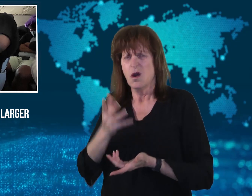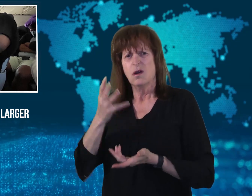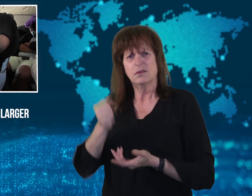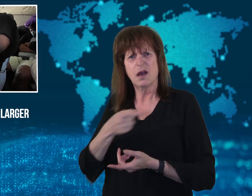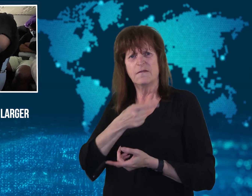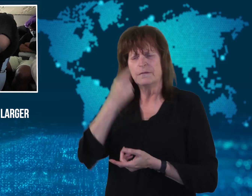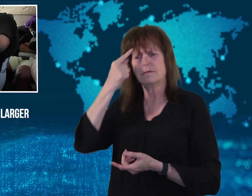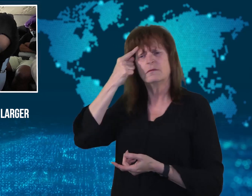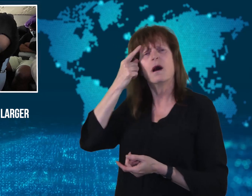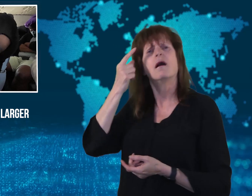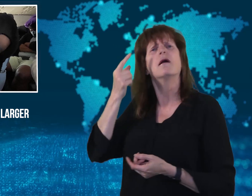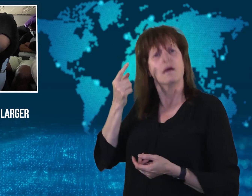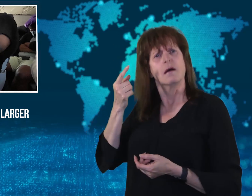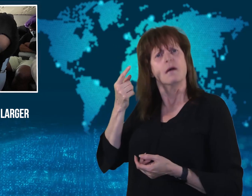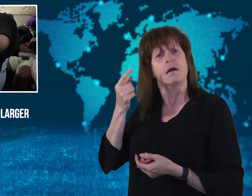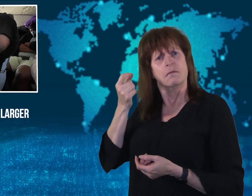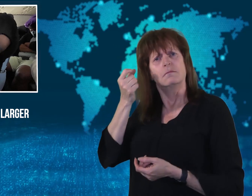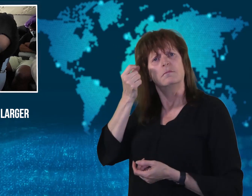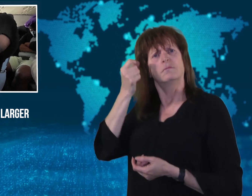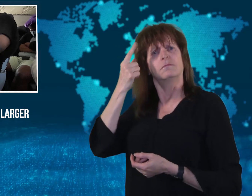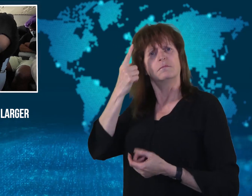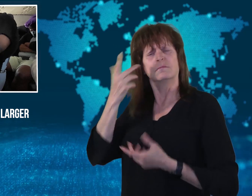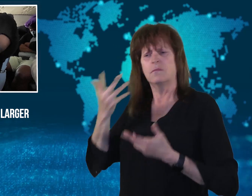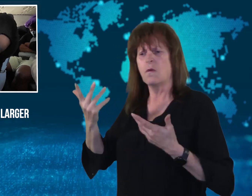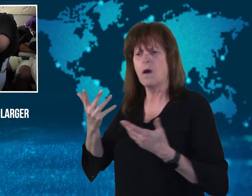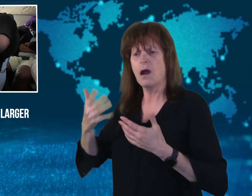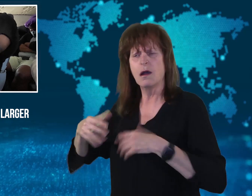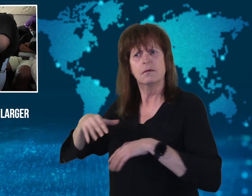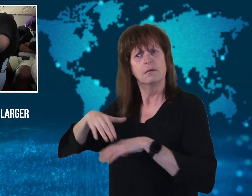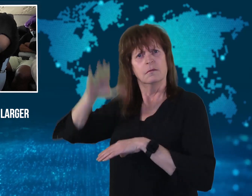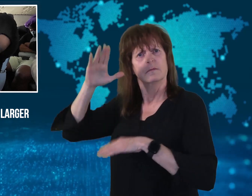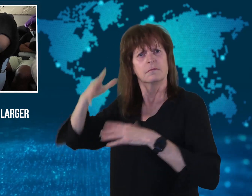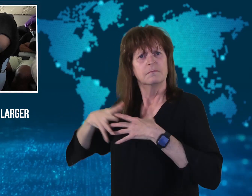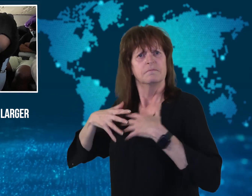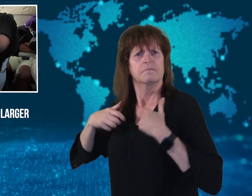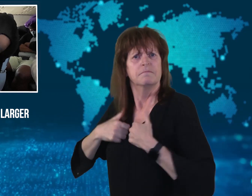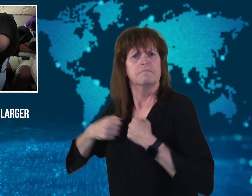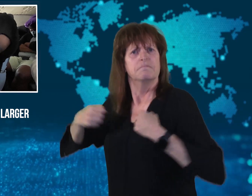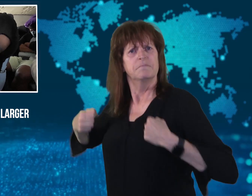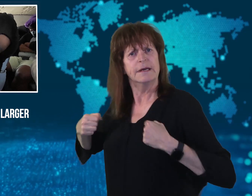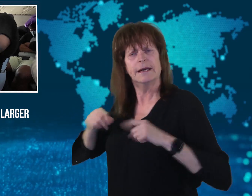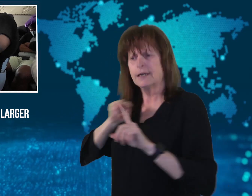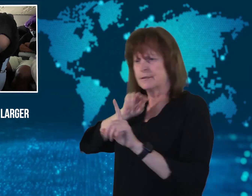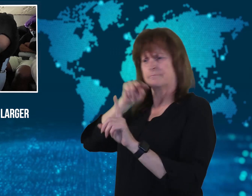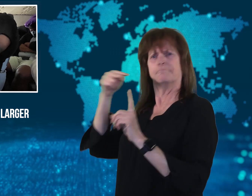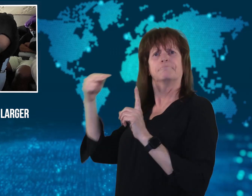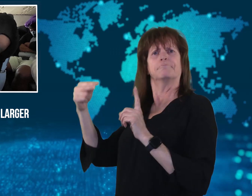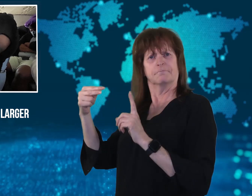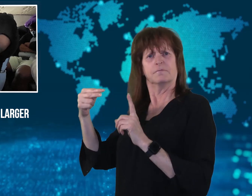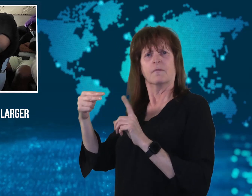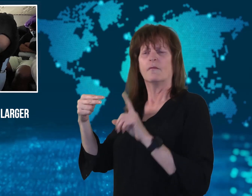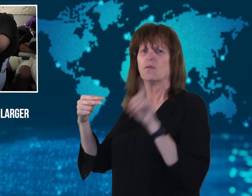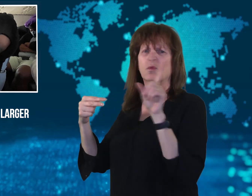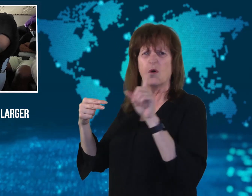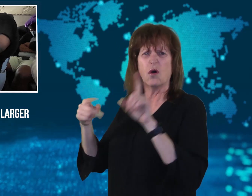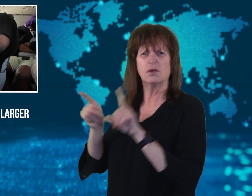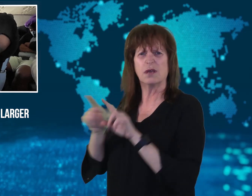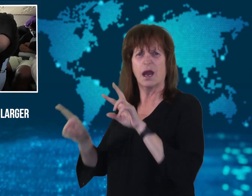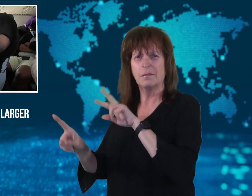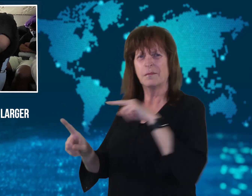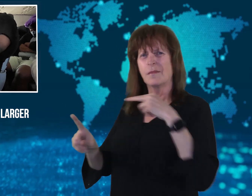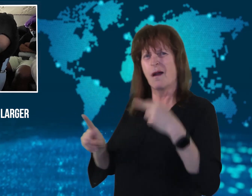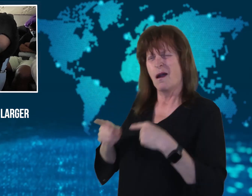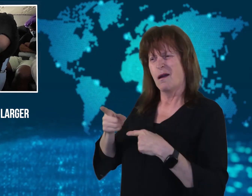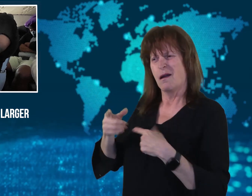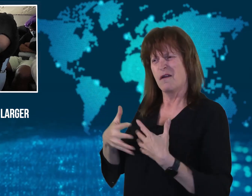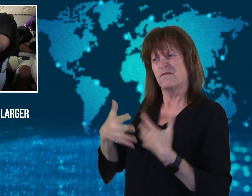obesity instead of viewing obesity as a lifestyle choice.